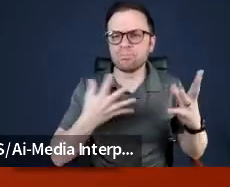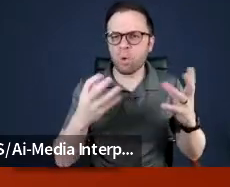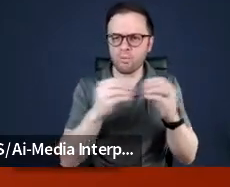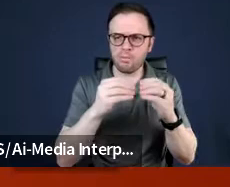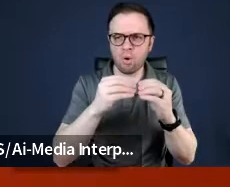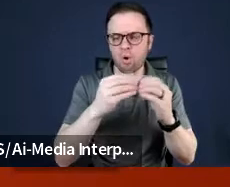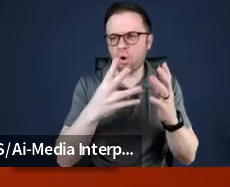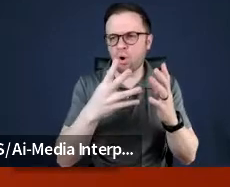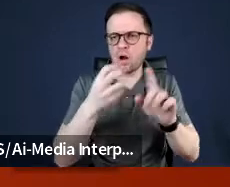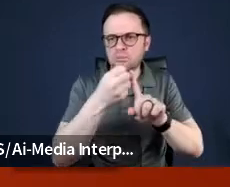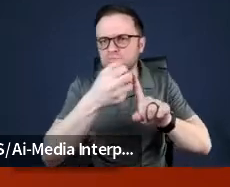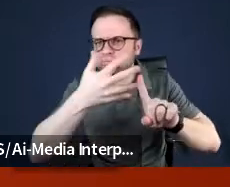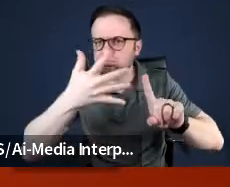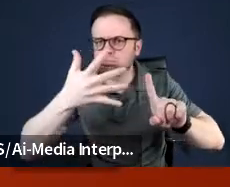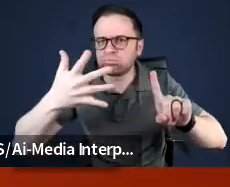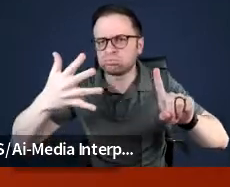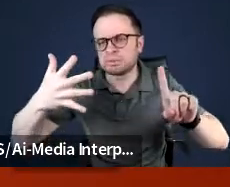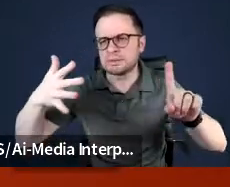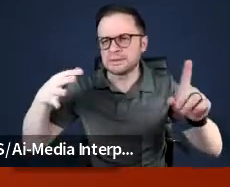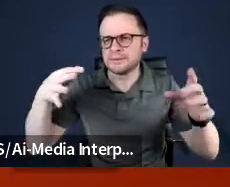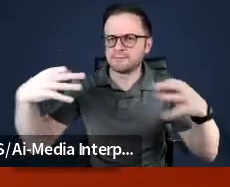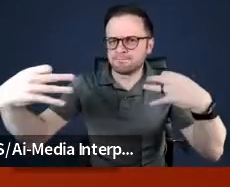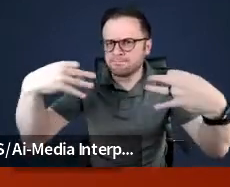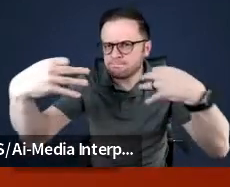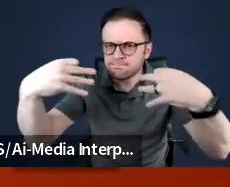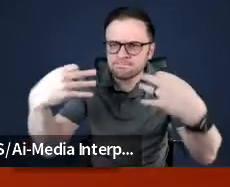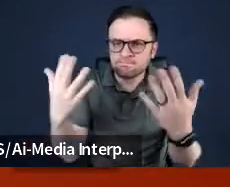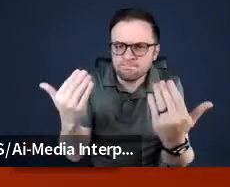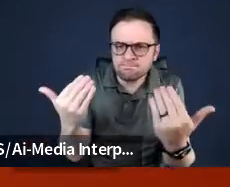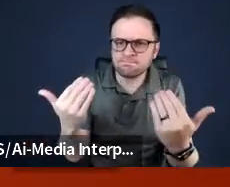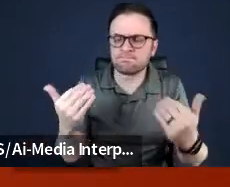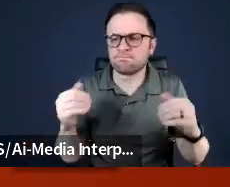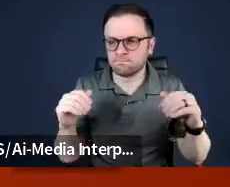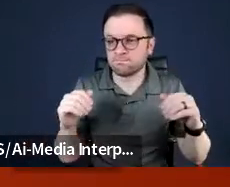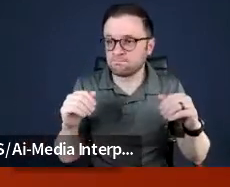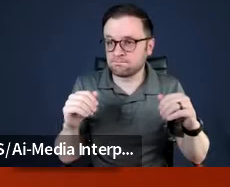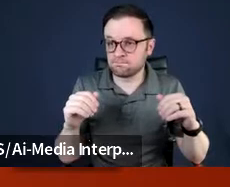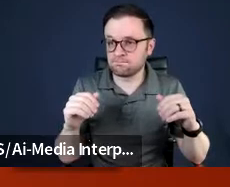for those that are more interested in getting a more in-depth… Getting your feet further